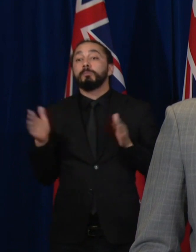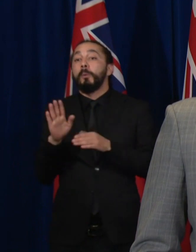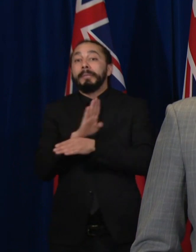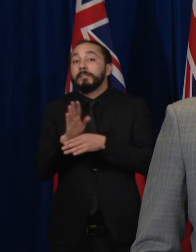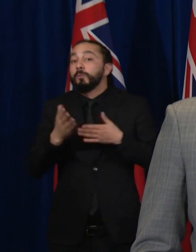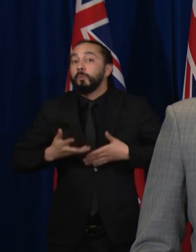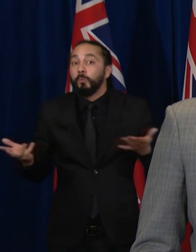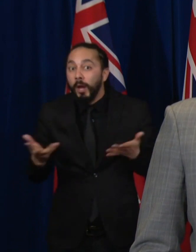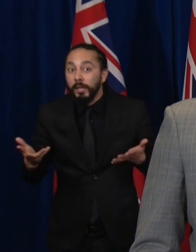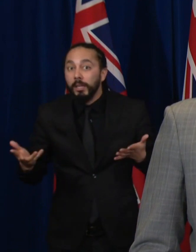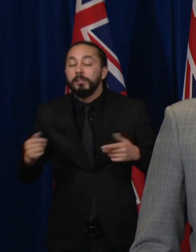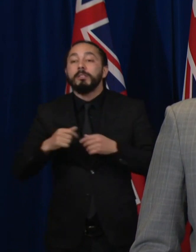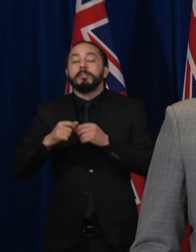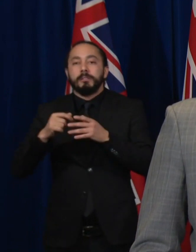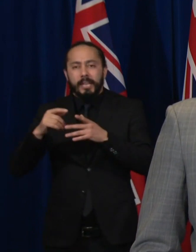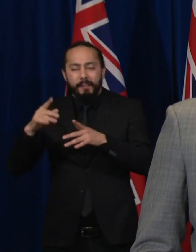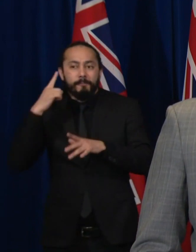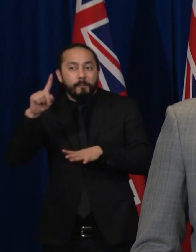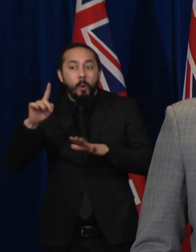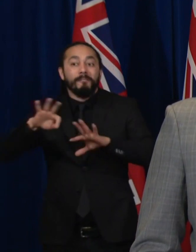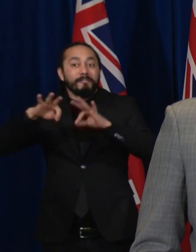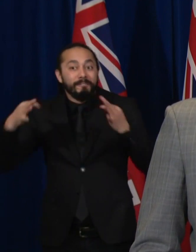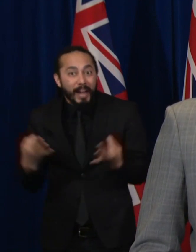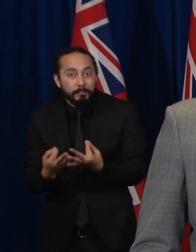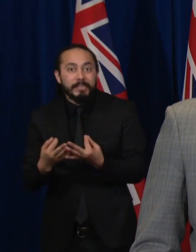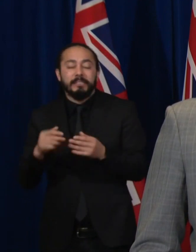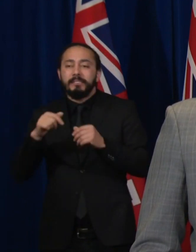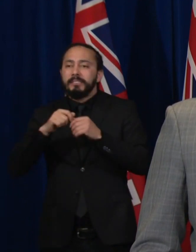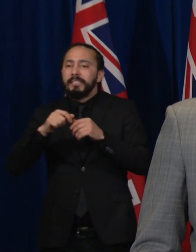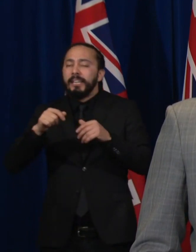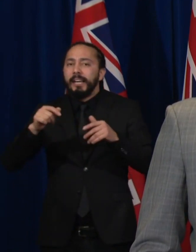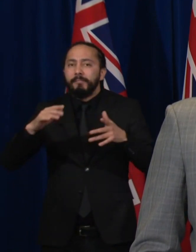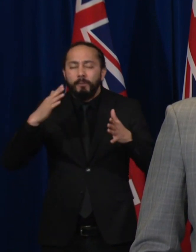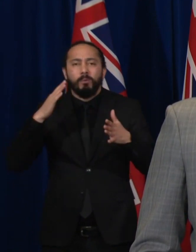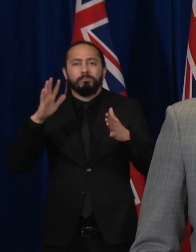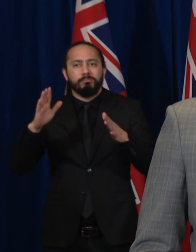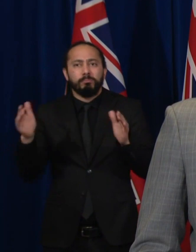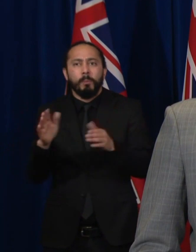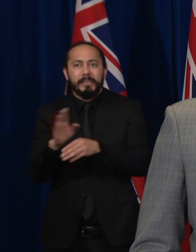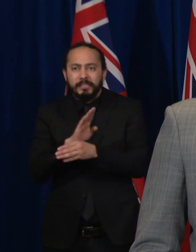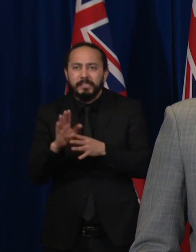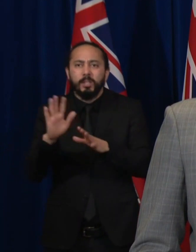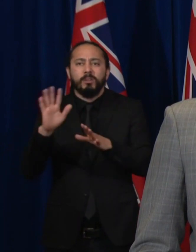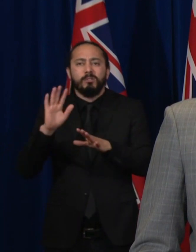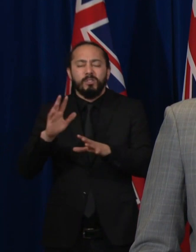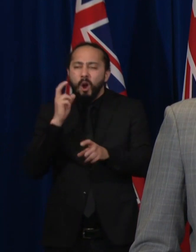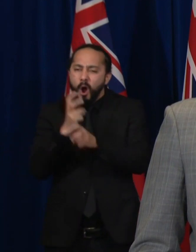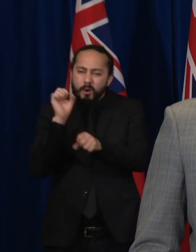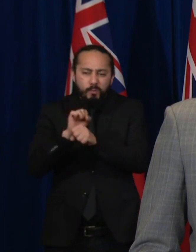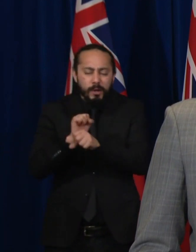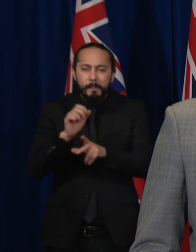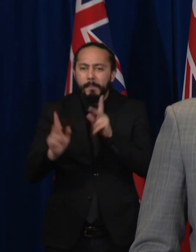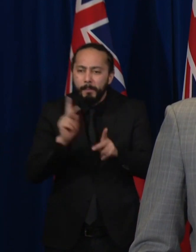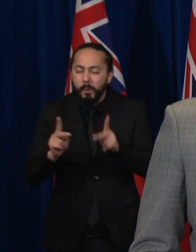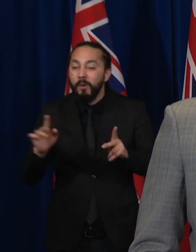Ontario's Ontario's competitiveness and that government of the people by the people for the people, and hat hard-working families eager to shall not perish from the earth. get back on the job is to solve this